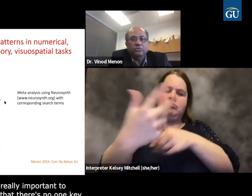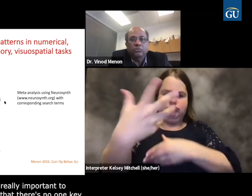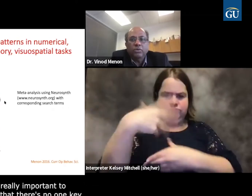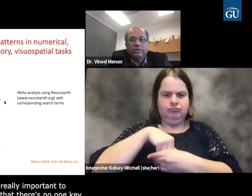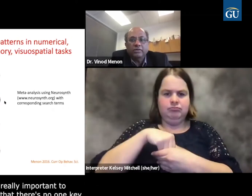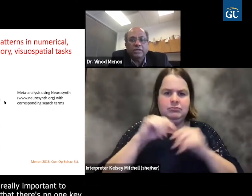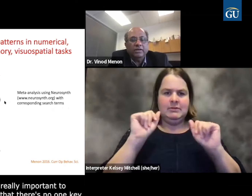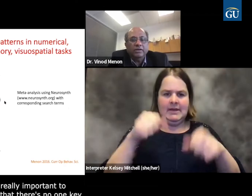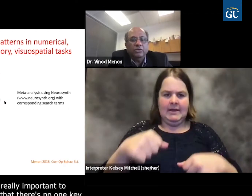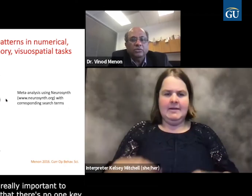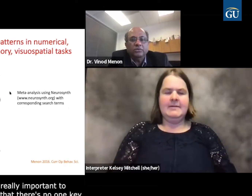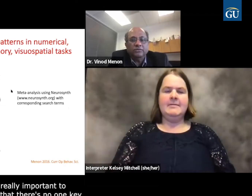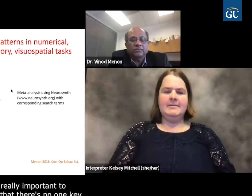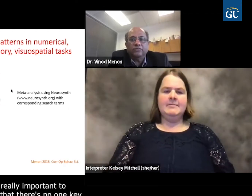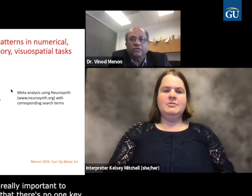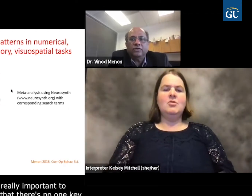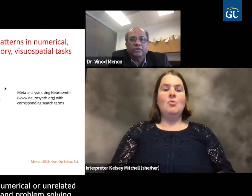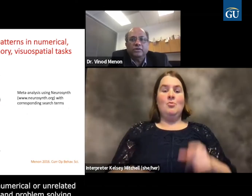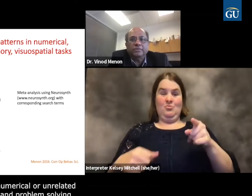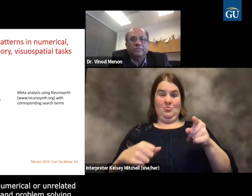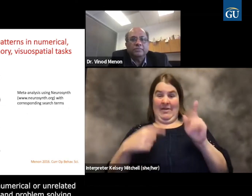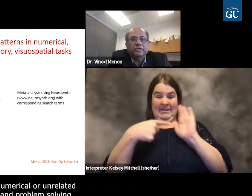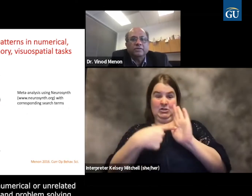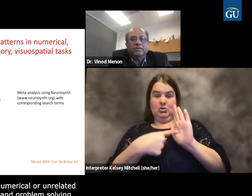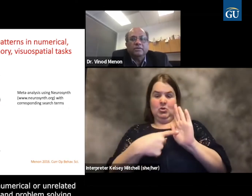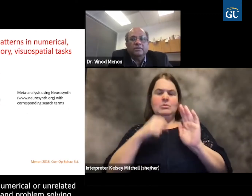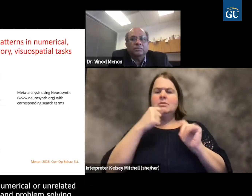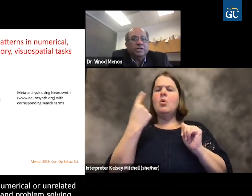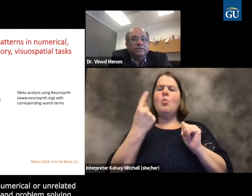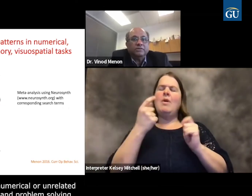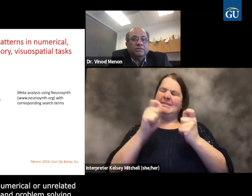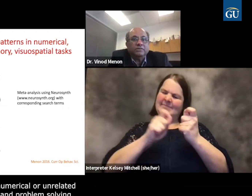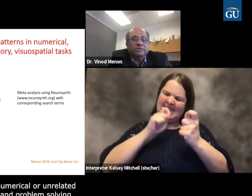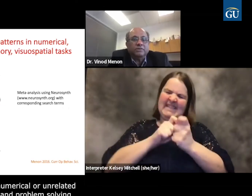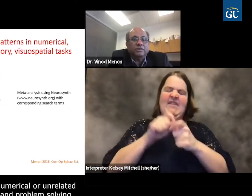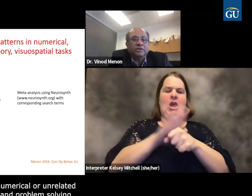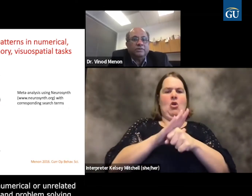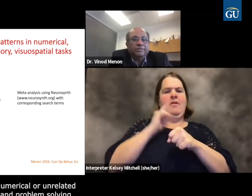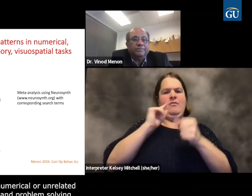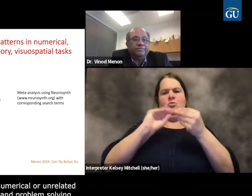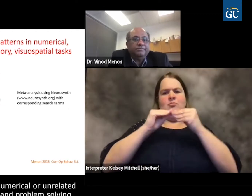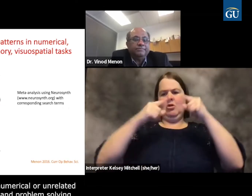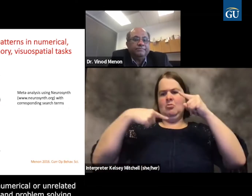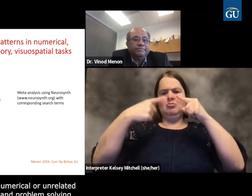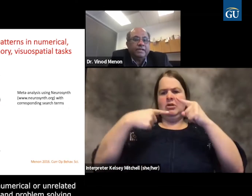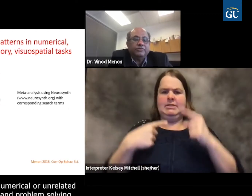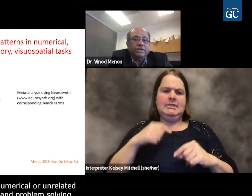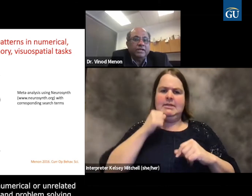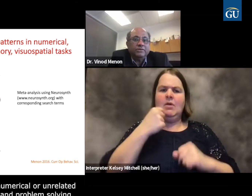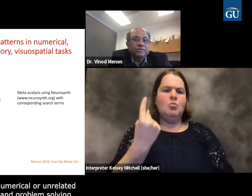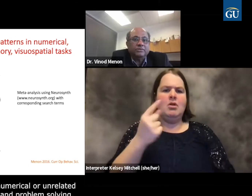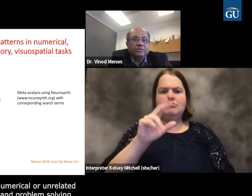that there's no one key locus for